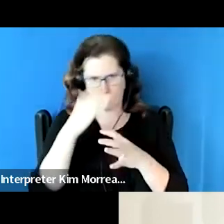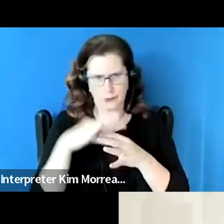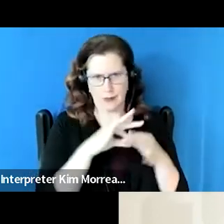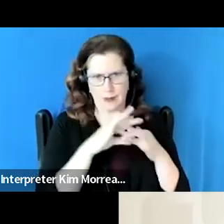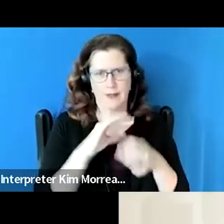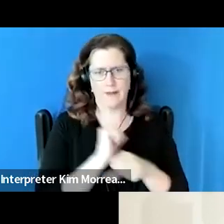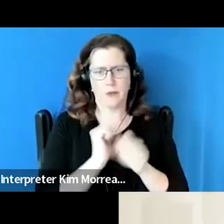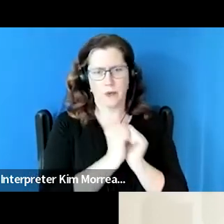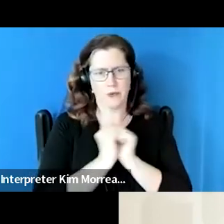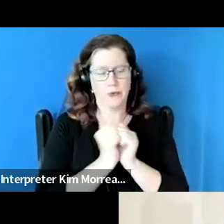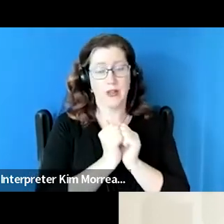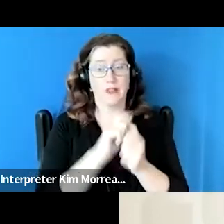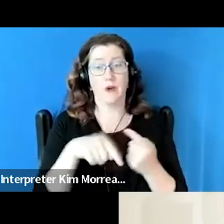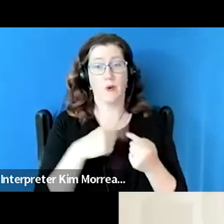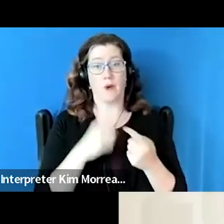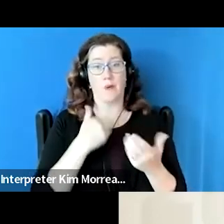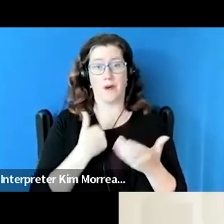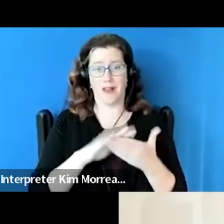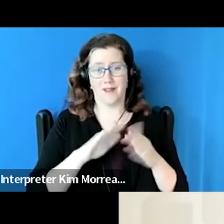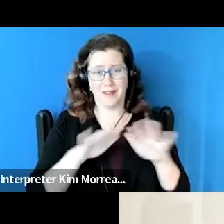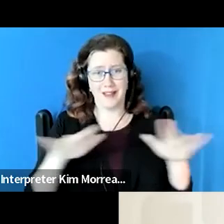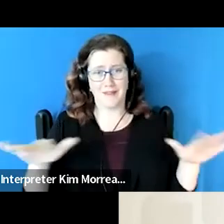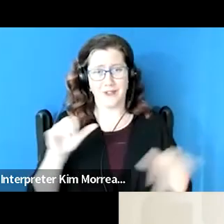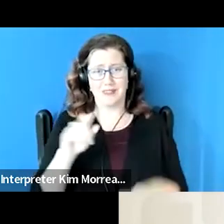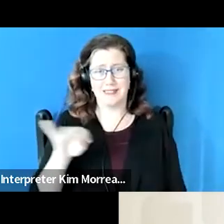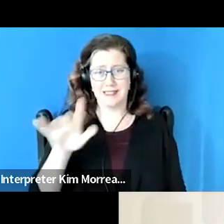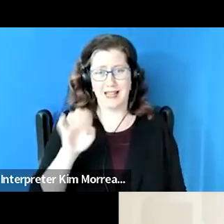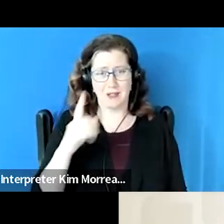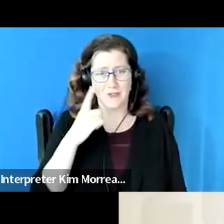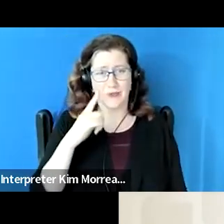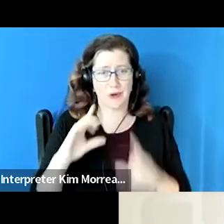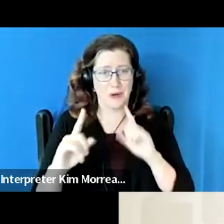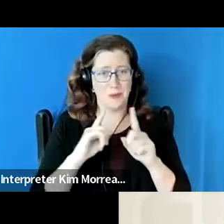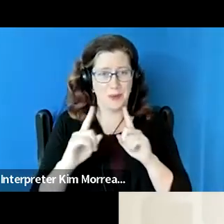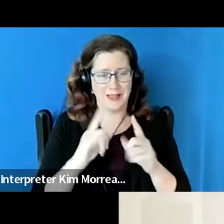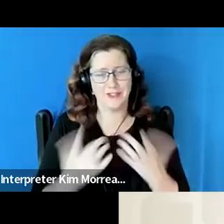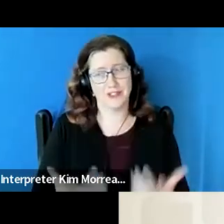of communicating when we all have diverse styles of communicating and that's where